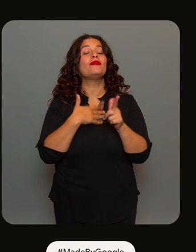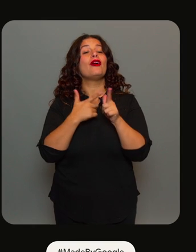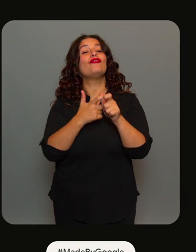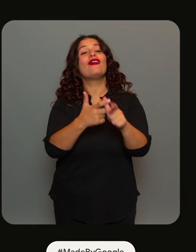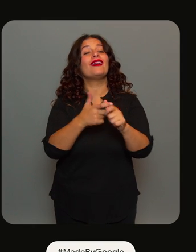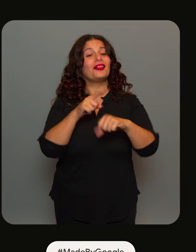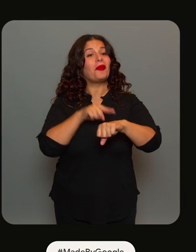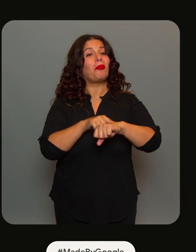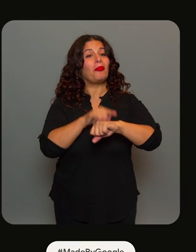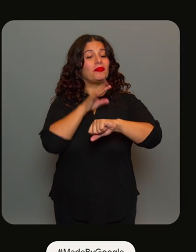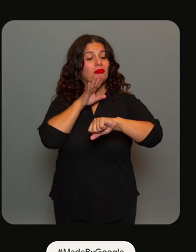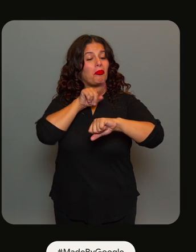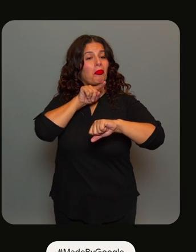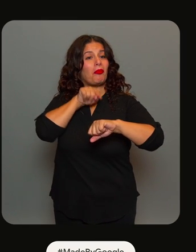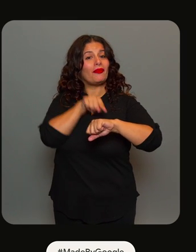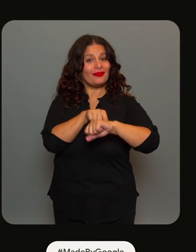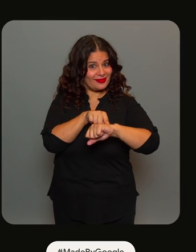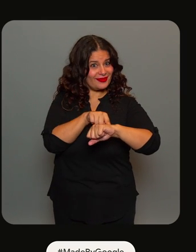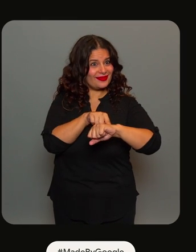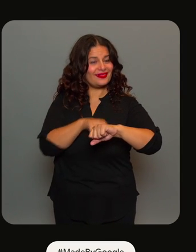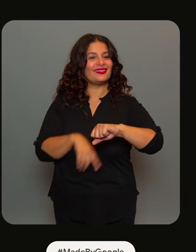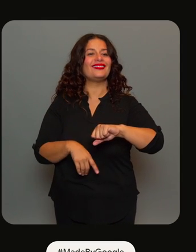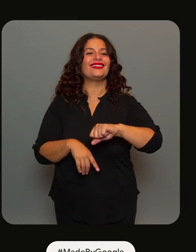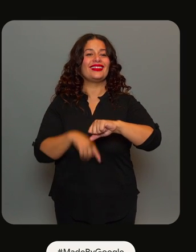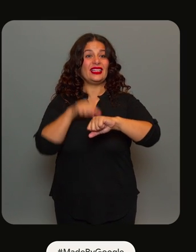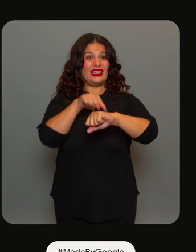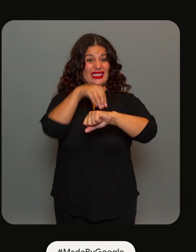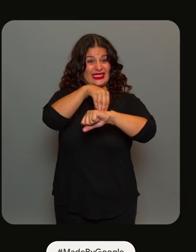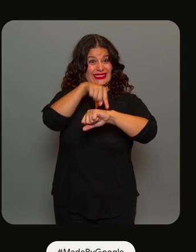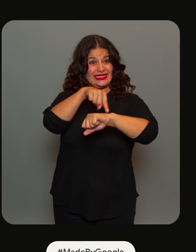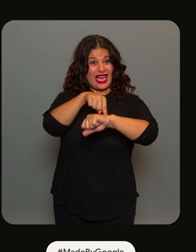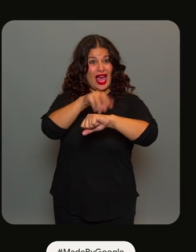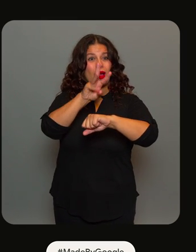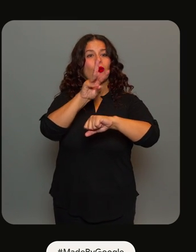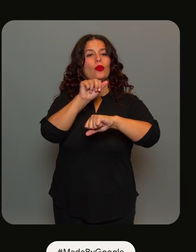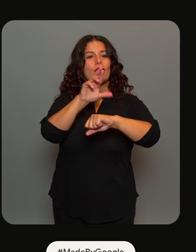Beyond Google integrations, Wear OS unlocks a rich ecosystem of